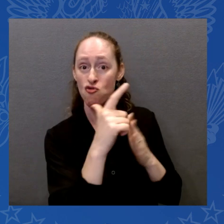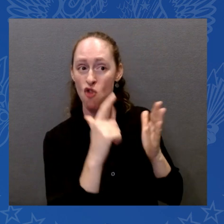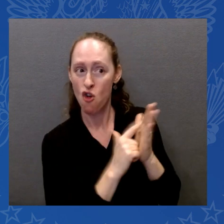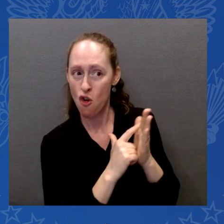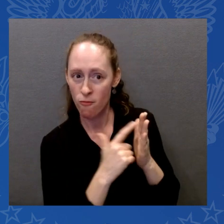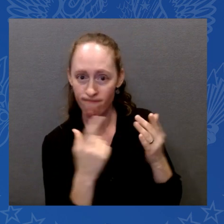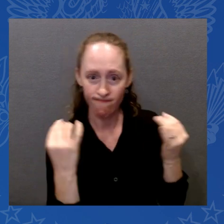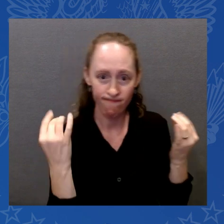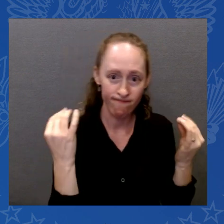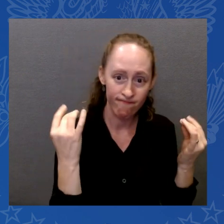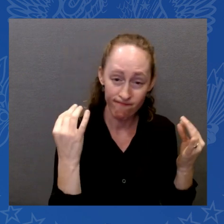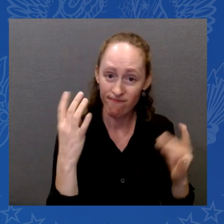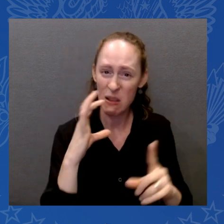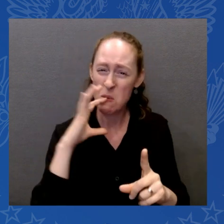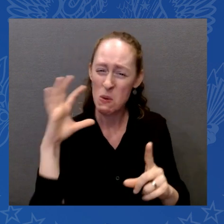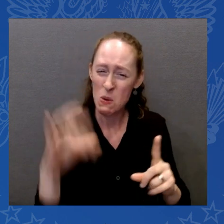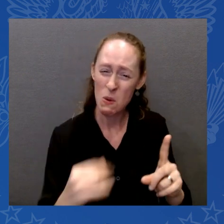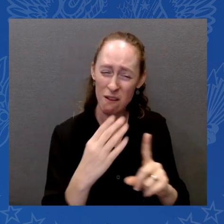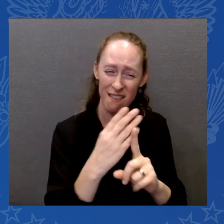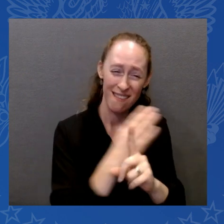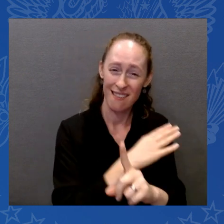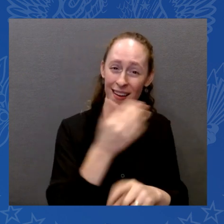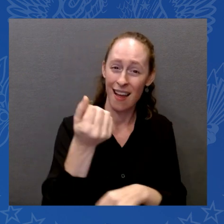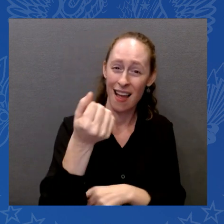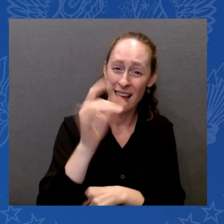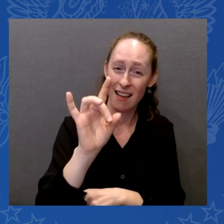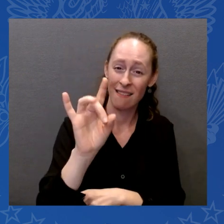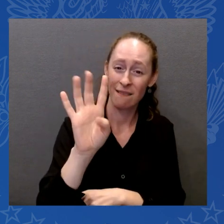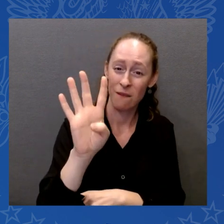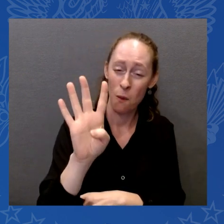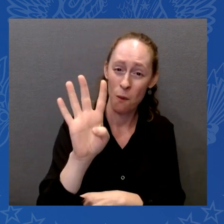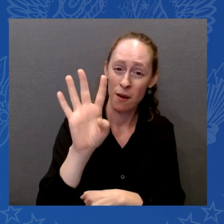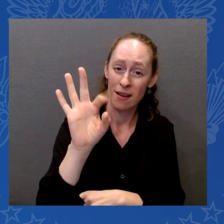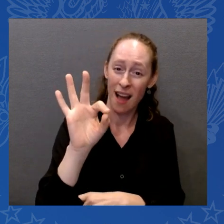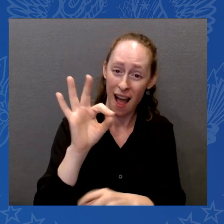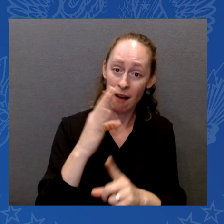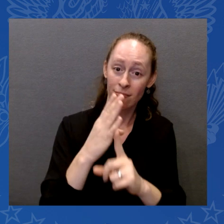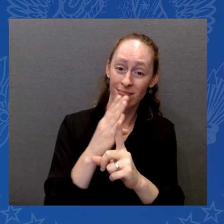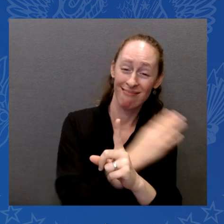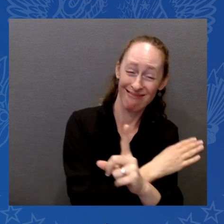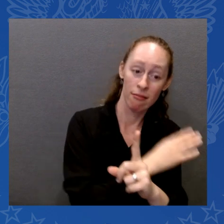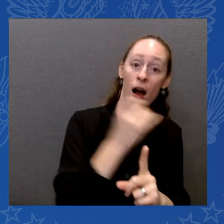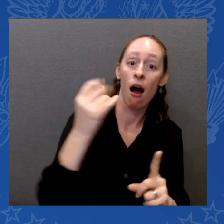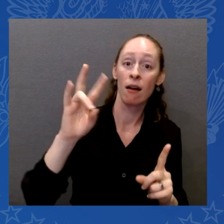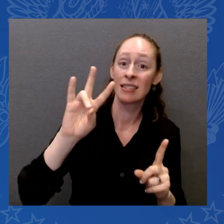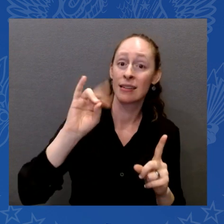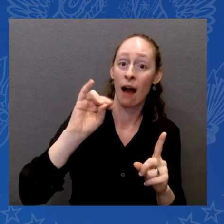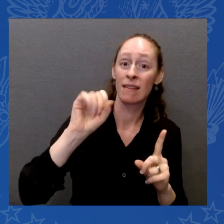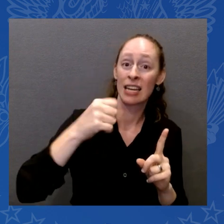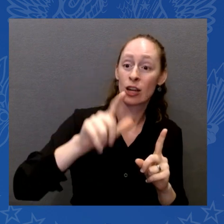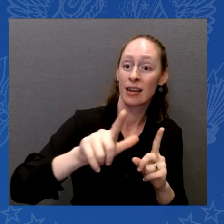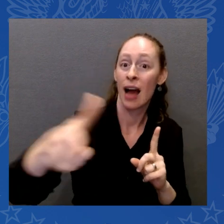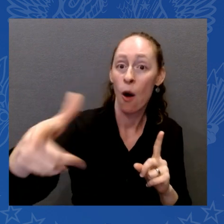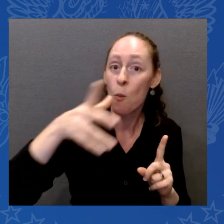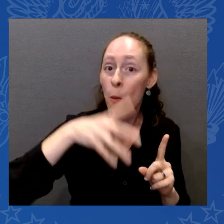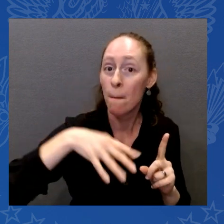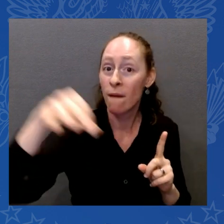before women earned the right to vote in this country. This law makes it a felony for me to provide abortion care to my patients.